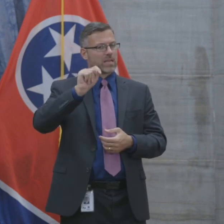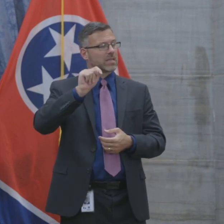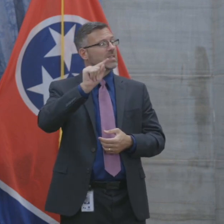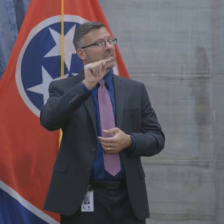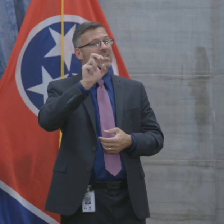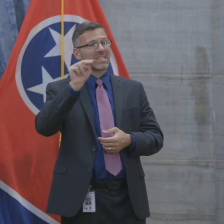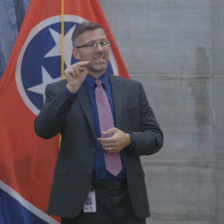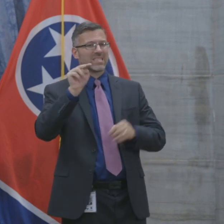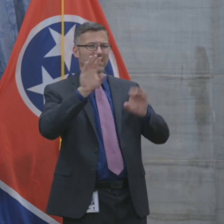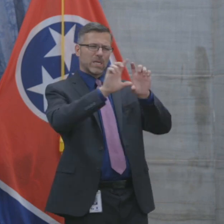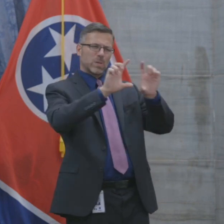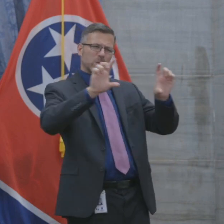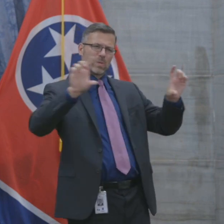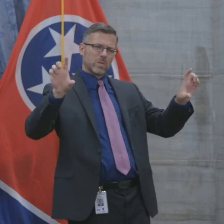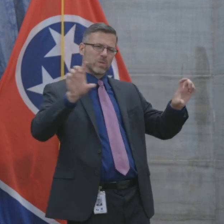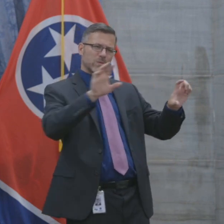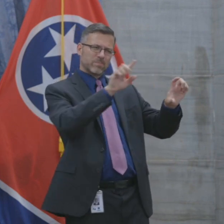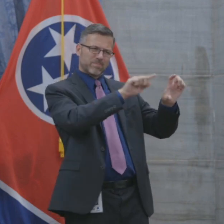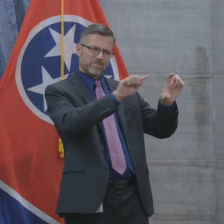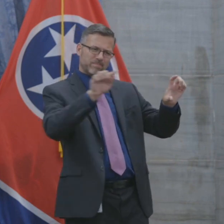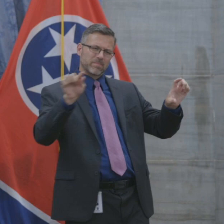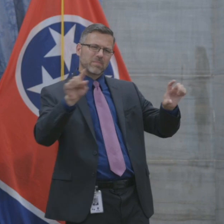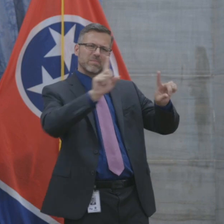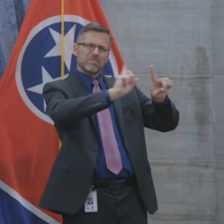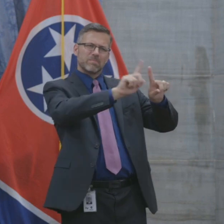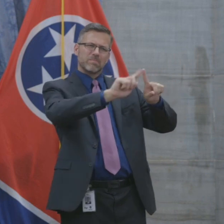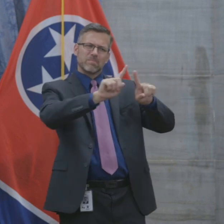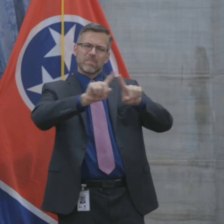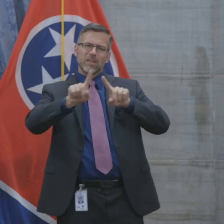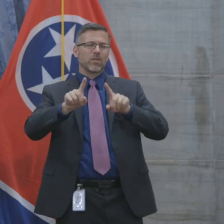the tourism industry in this state which might get back to